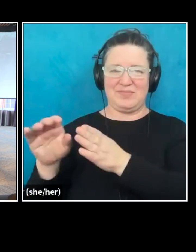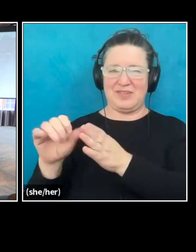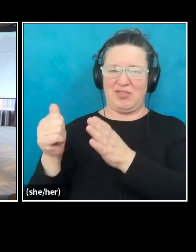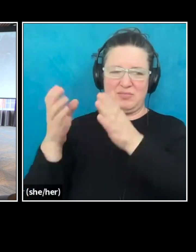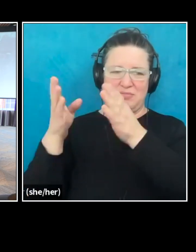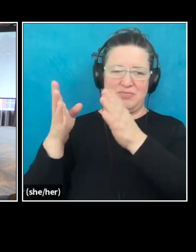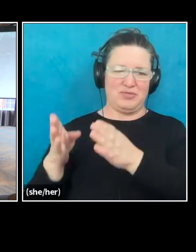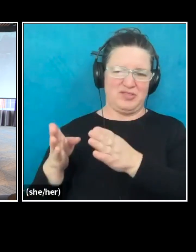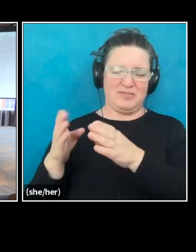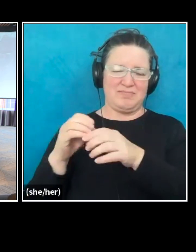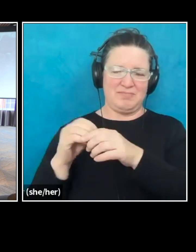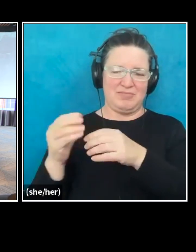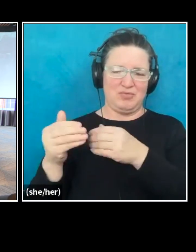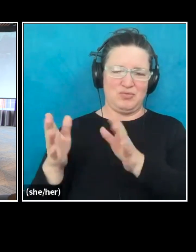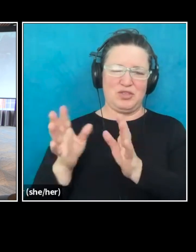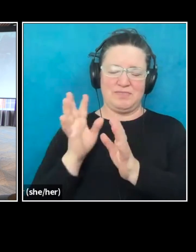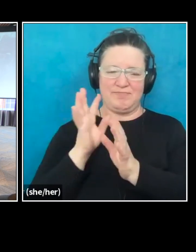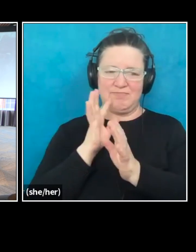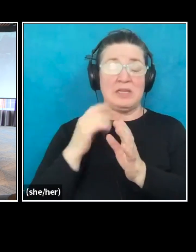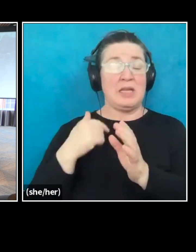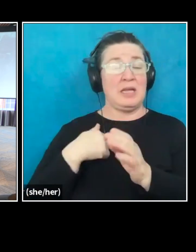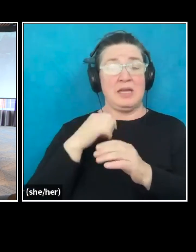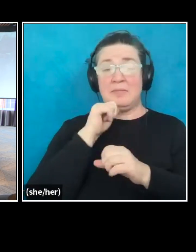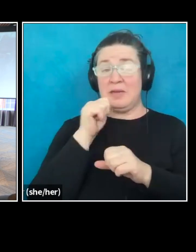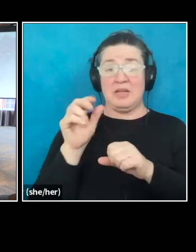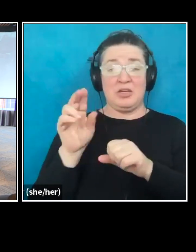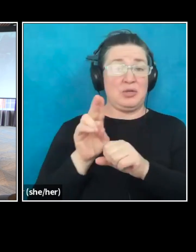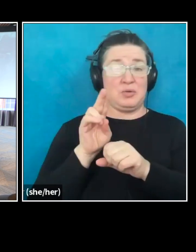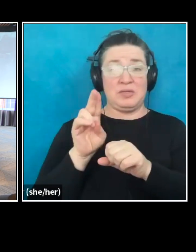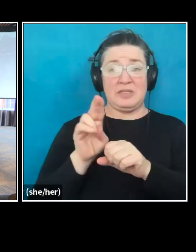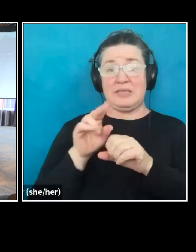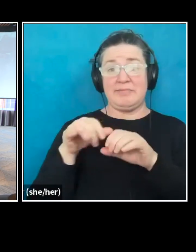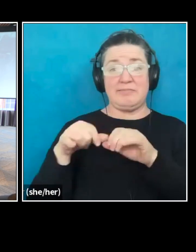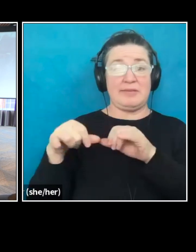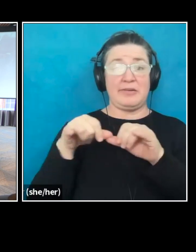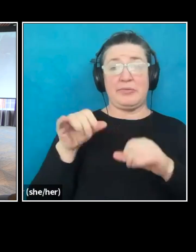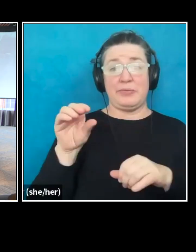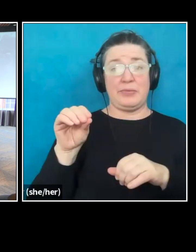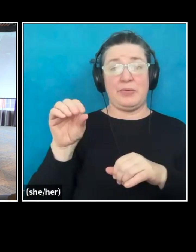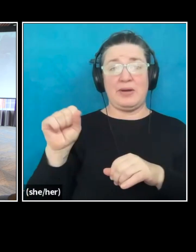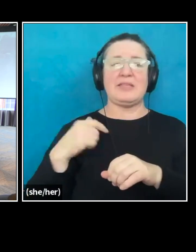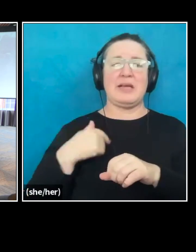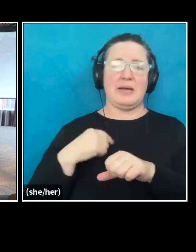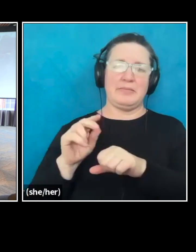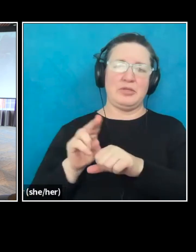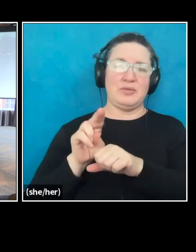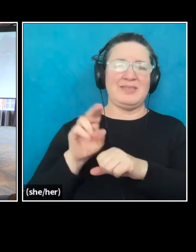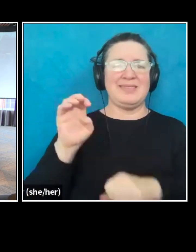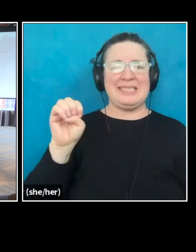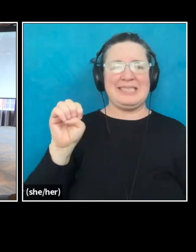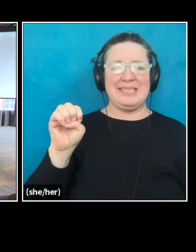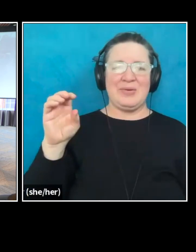um a standard OS. So I'm currently in the EOS system and I wasn't able to download the or